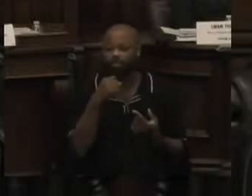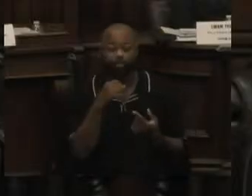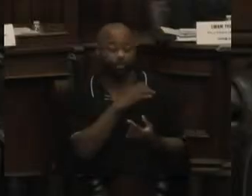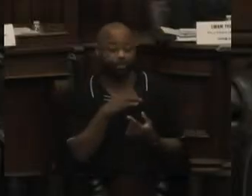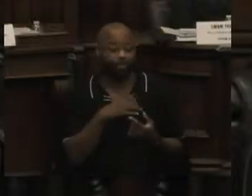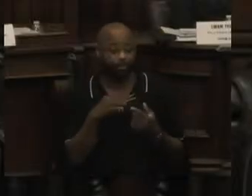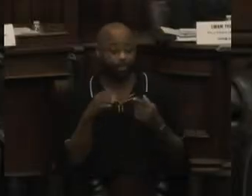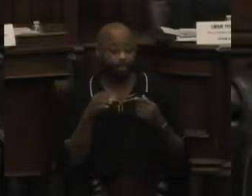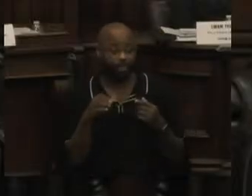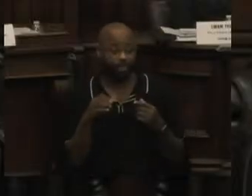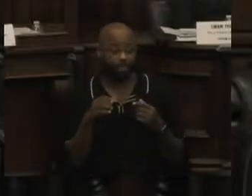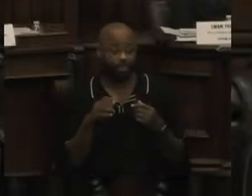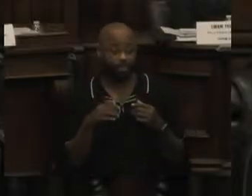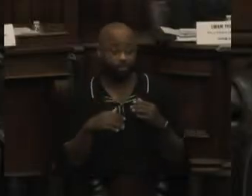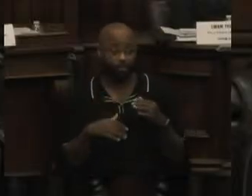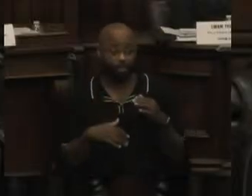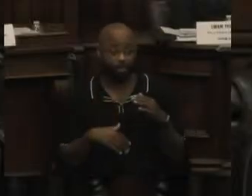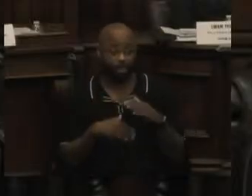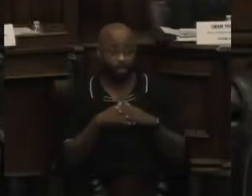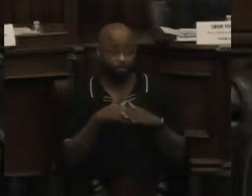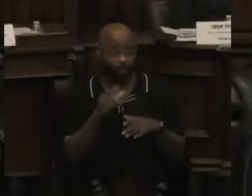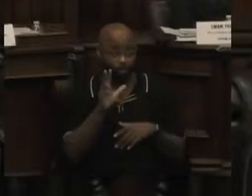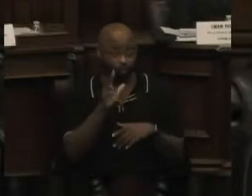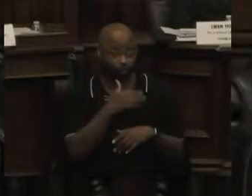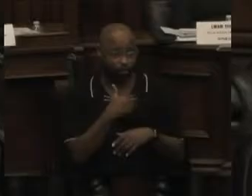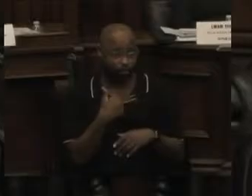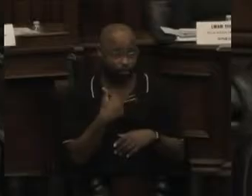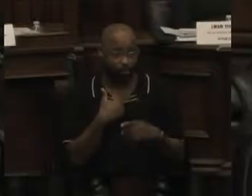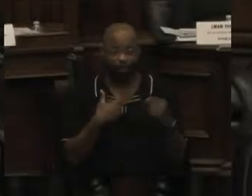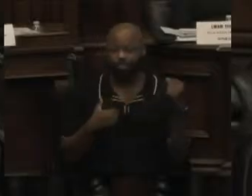Agreed. I took note and I I'm